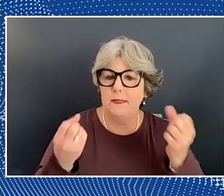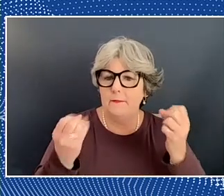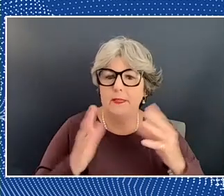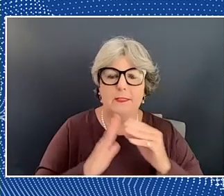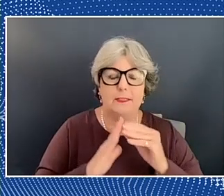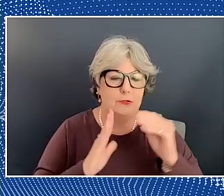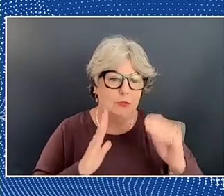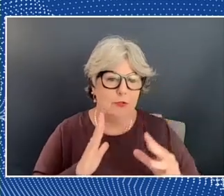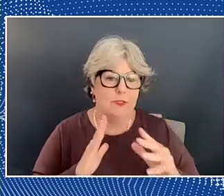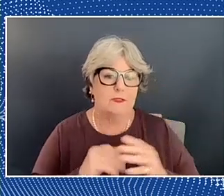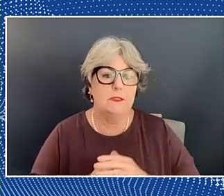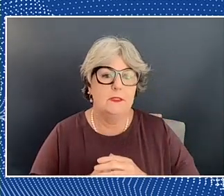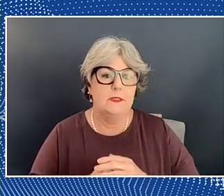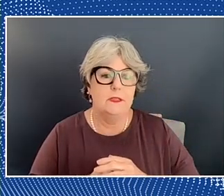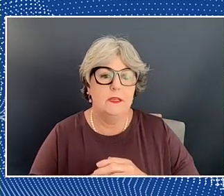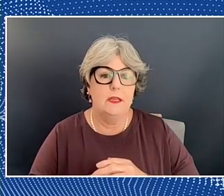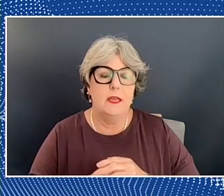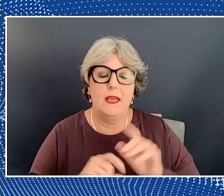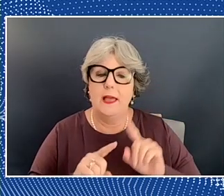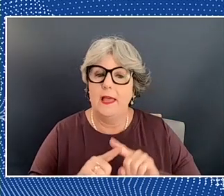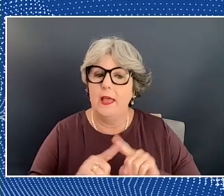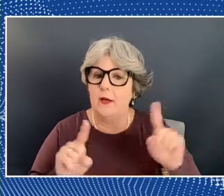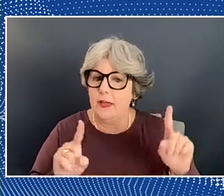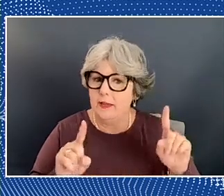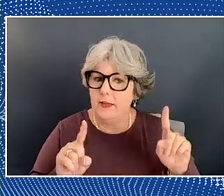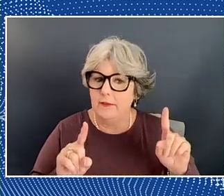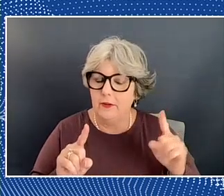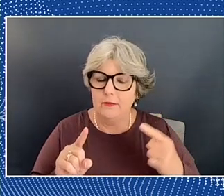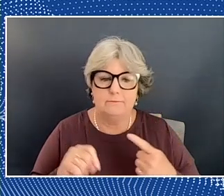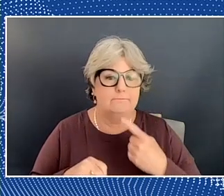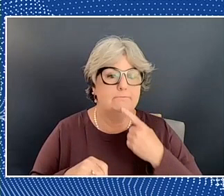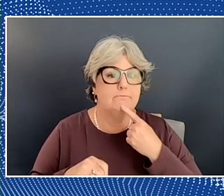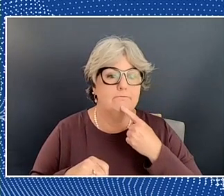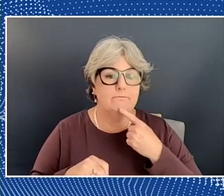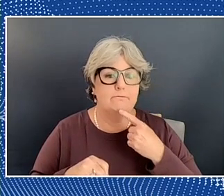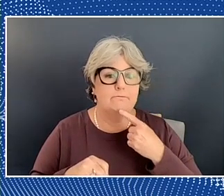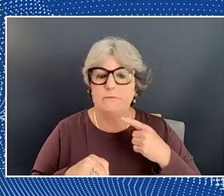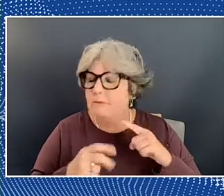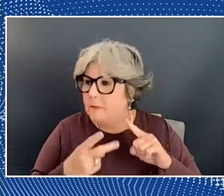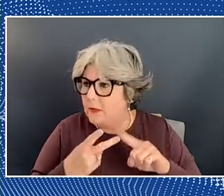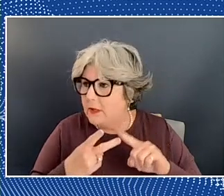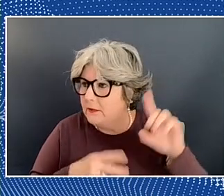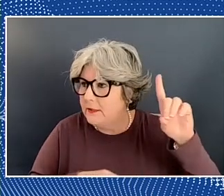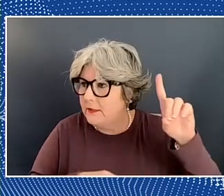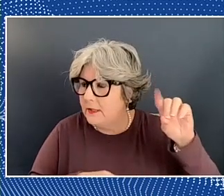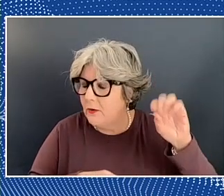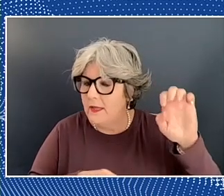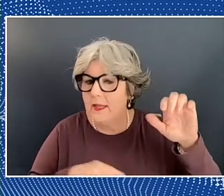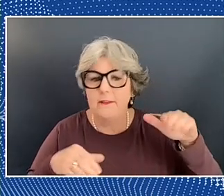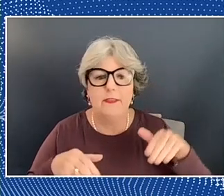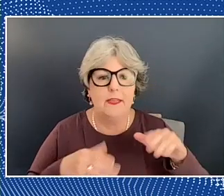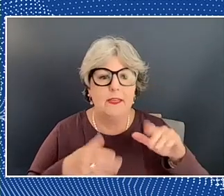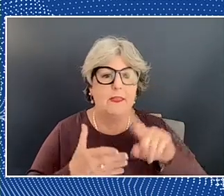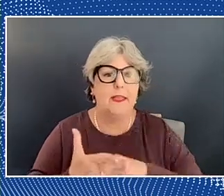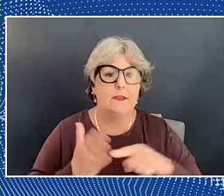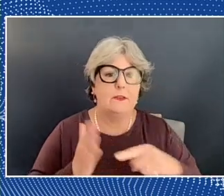I am, however, very disappointed in the Department of Education has yet to cancel debt for students who attended Kaplan